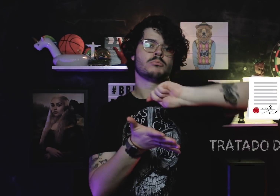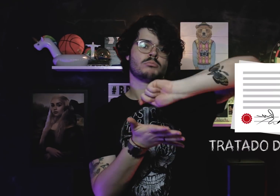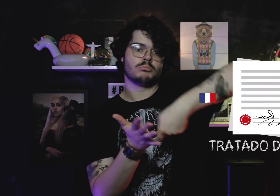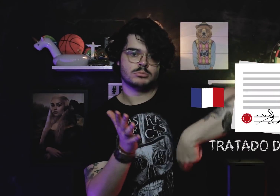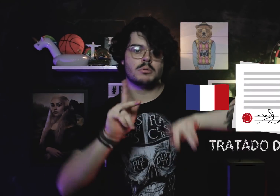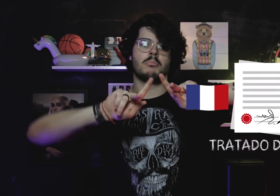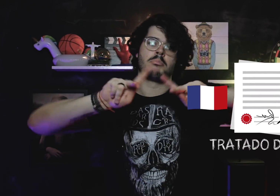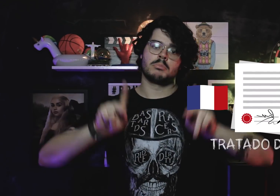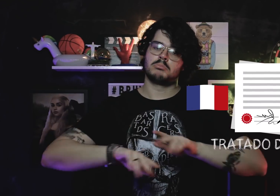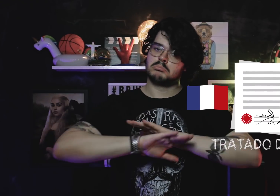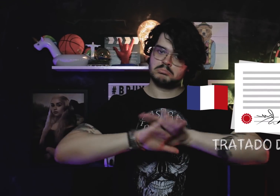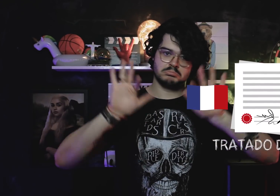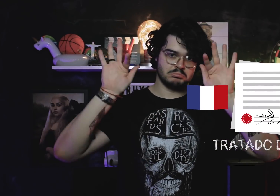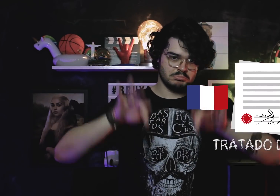between France and England.